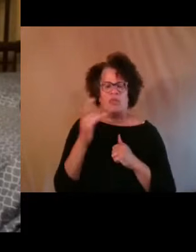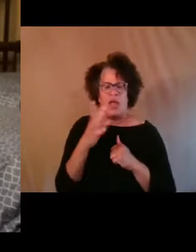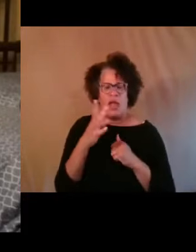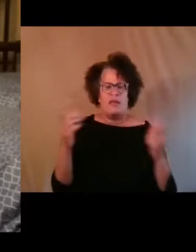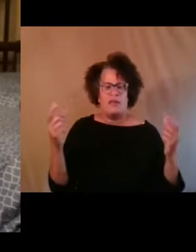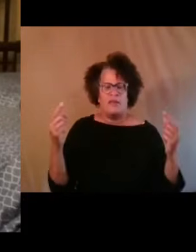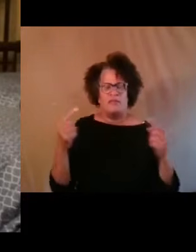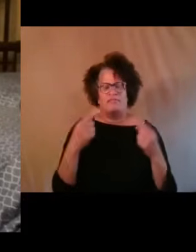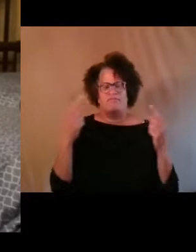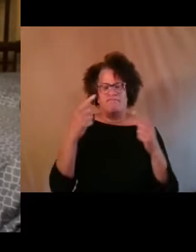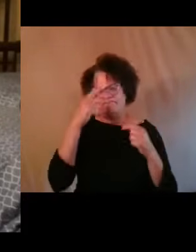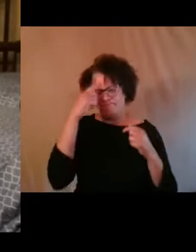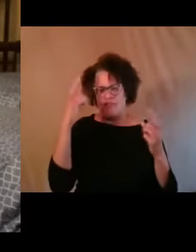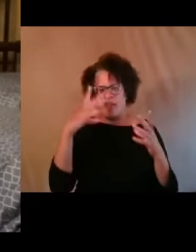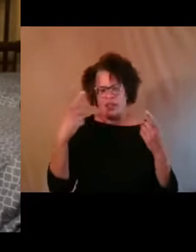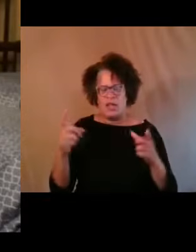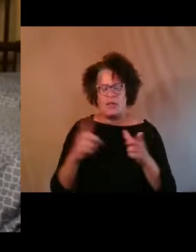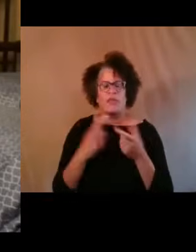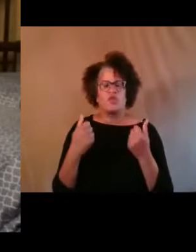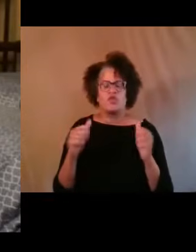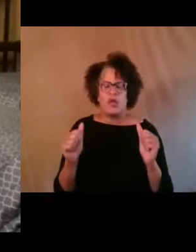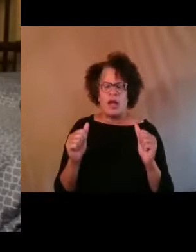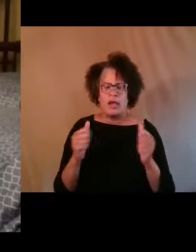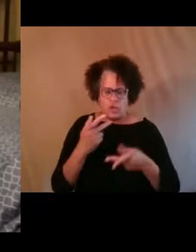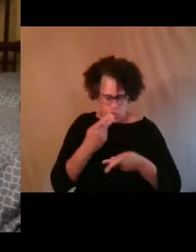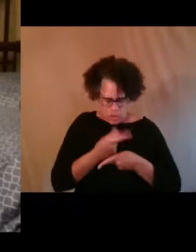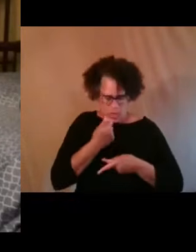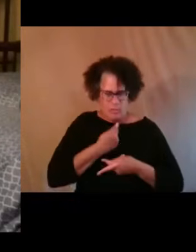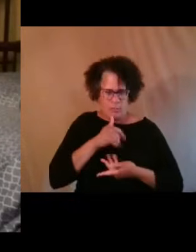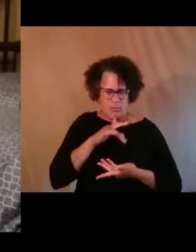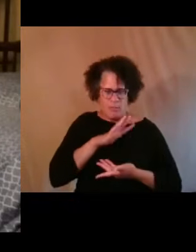and then to try to hold your center and your humanity.